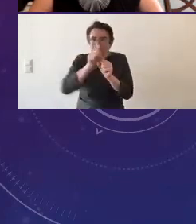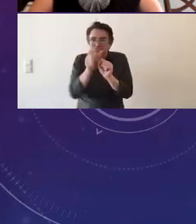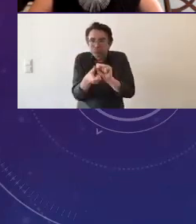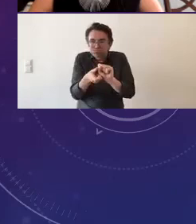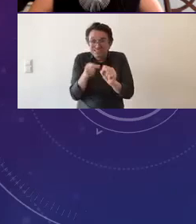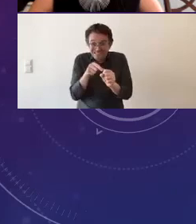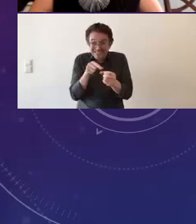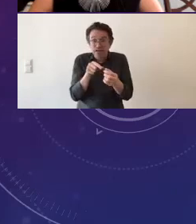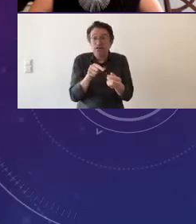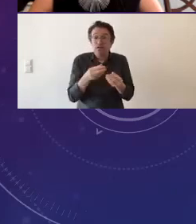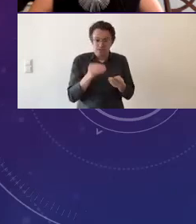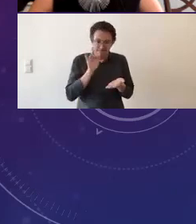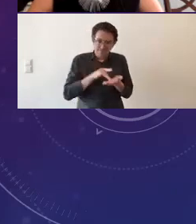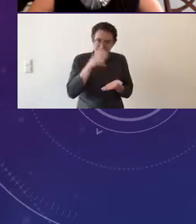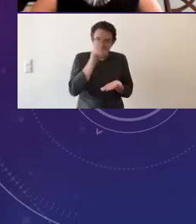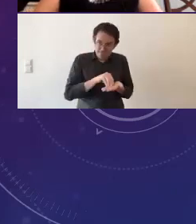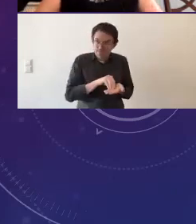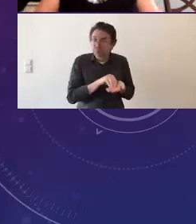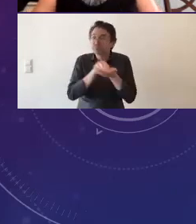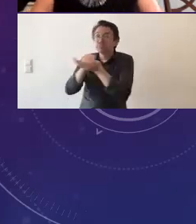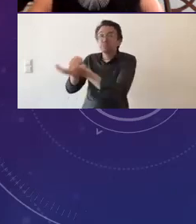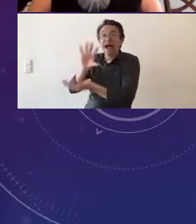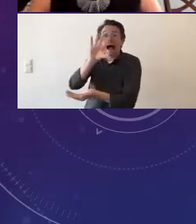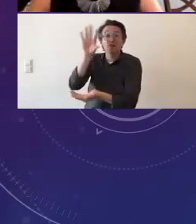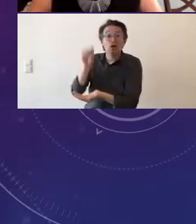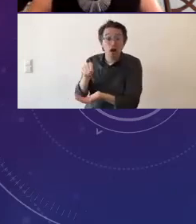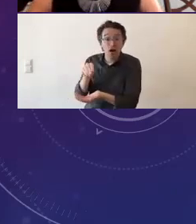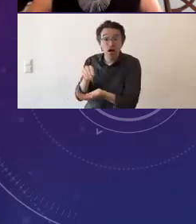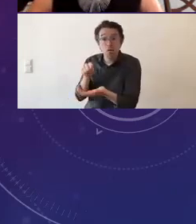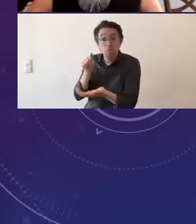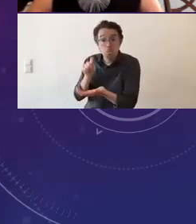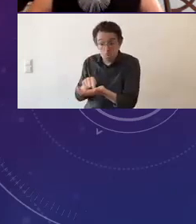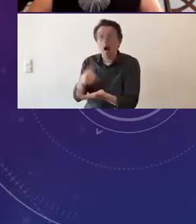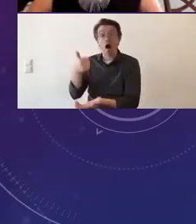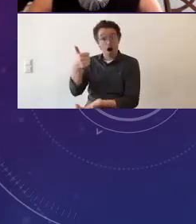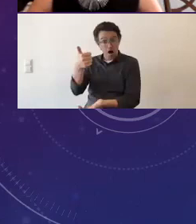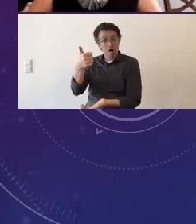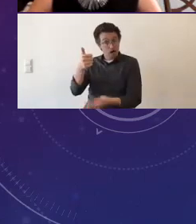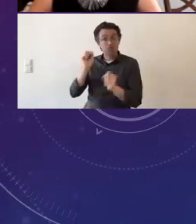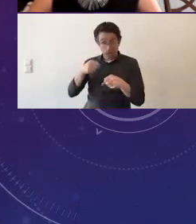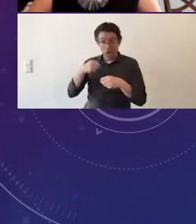it's run by volunteers the other app that I like it looks like it's a little